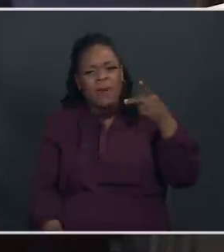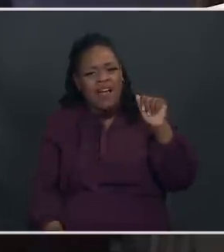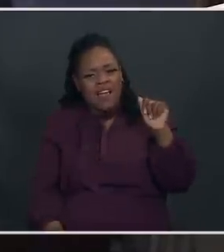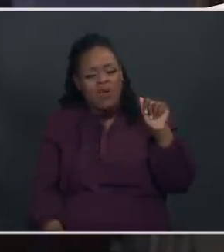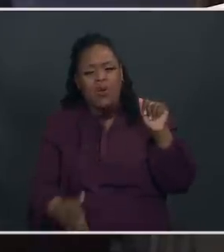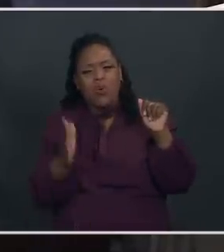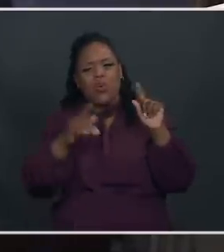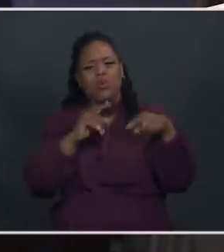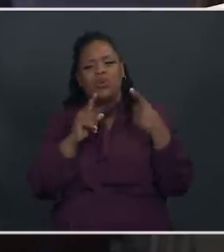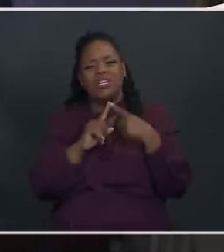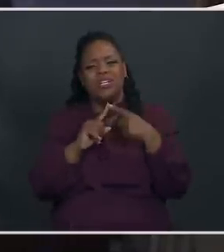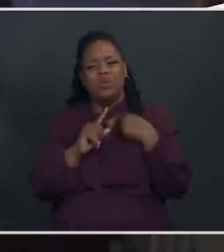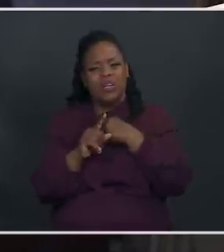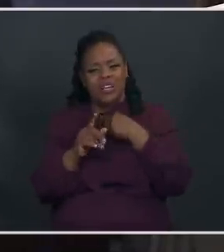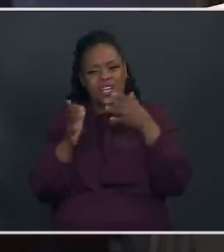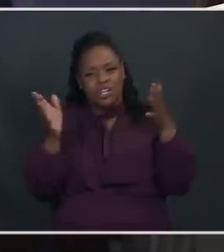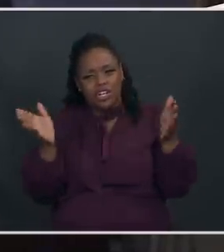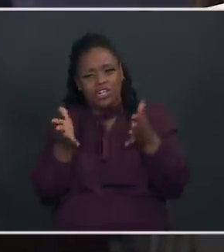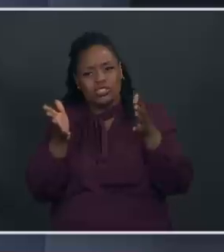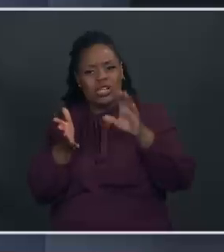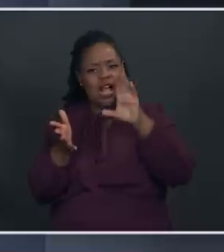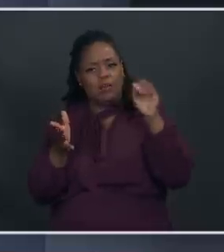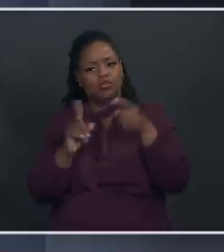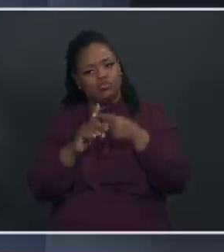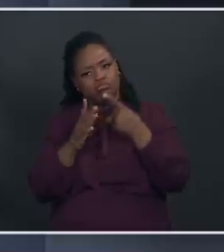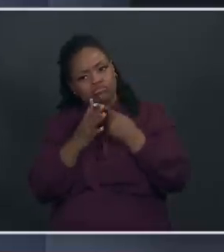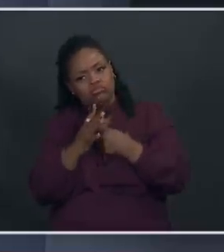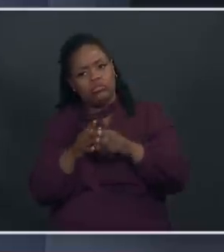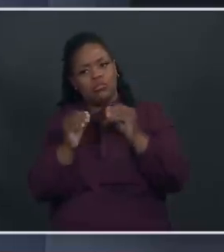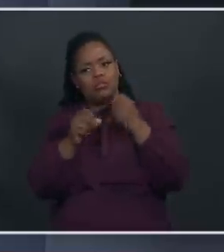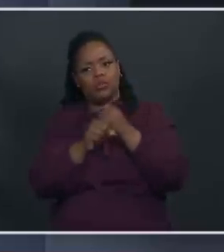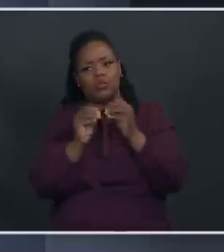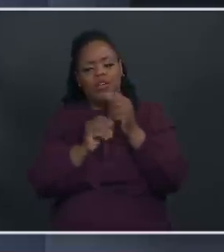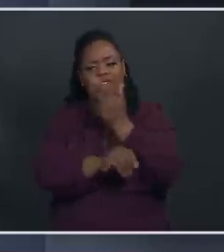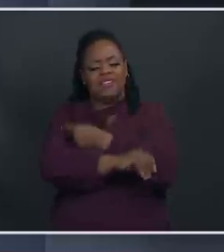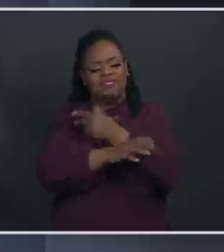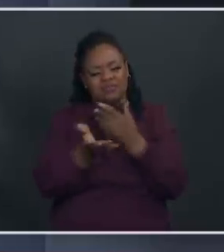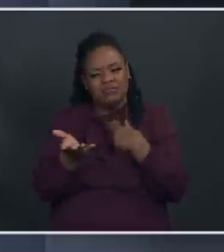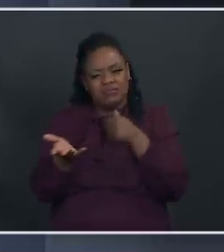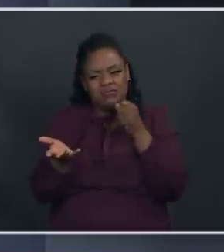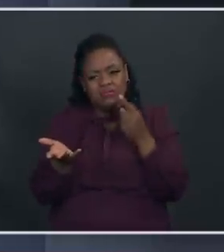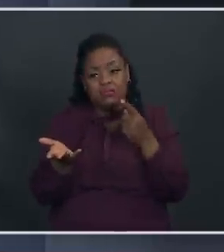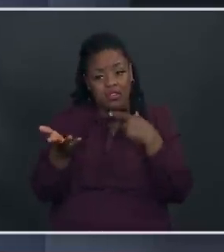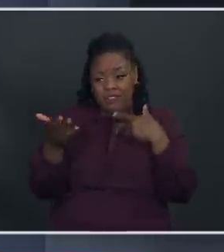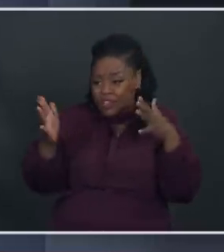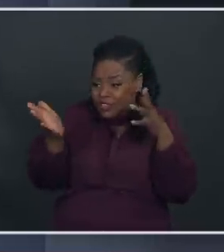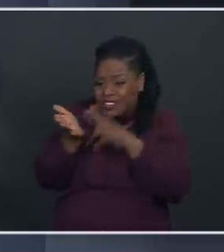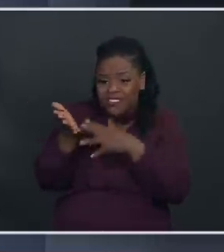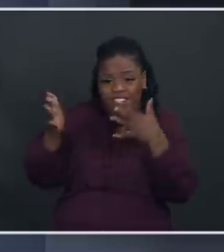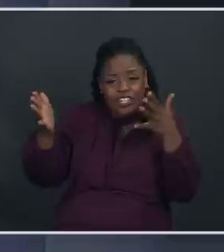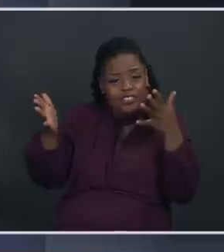or whatever else that impacts Americans? Ms. Psaki: We -- it was invoked the day it was signed -- within 24 hours of it being signed.